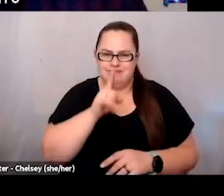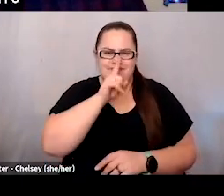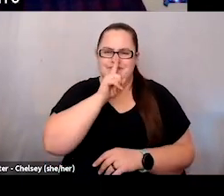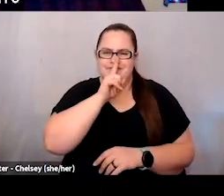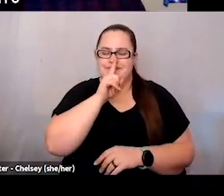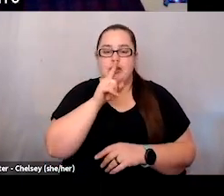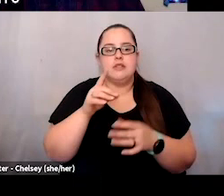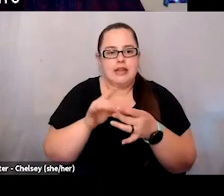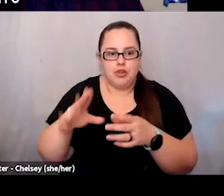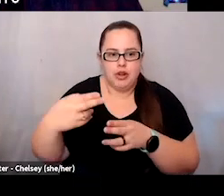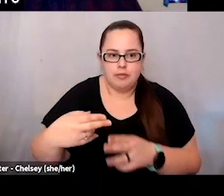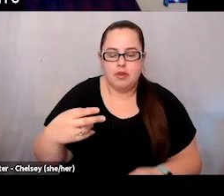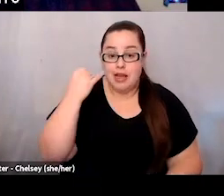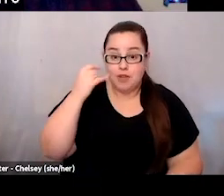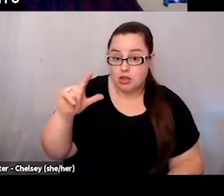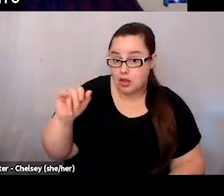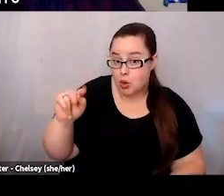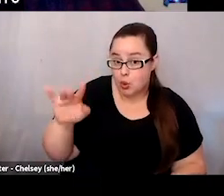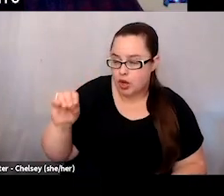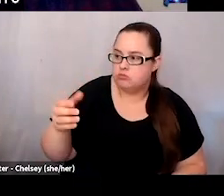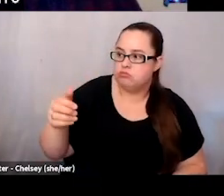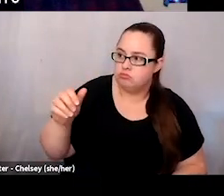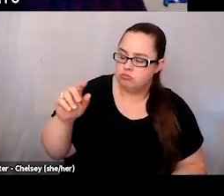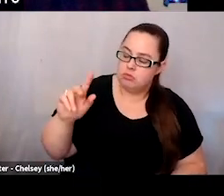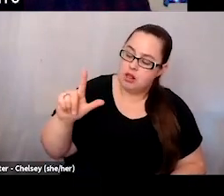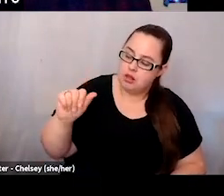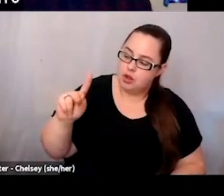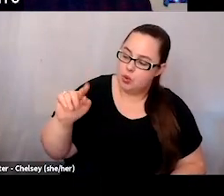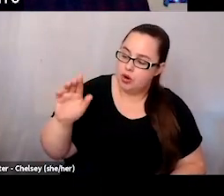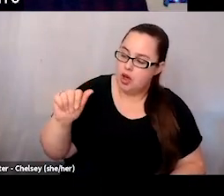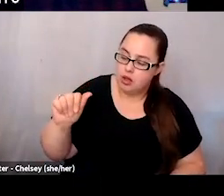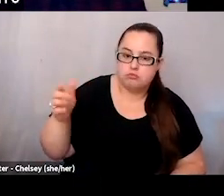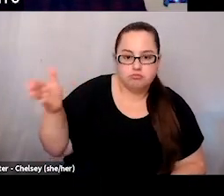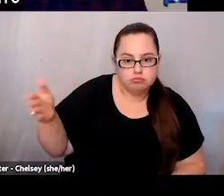Lakota, if it's Lakota, you referring to say Lakota, if it's the Chippewa or it's the Ute,